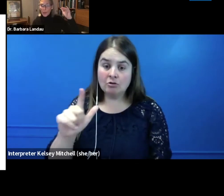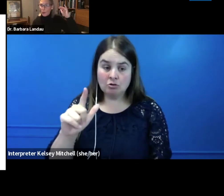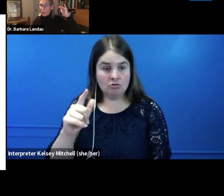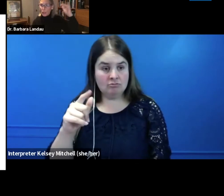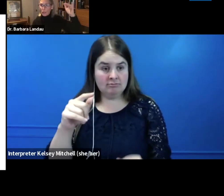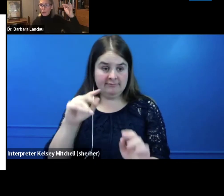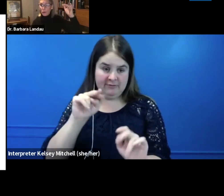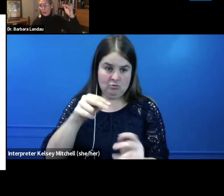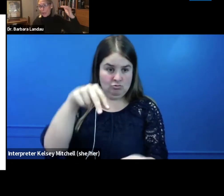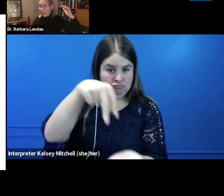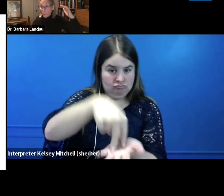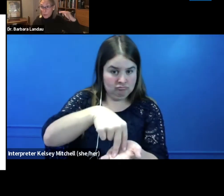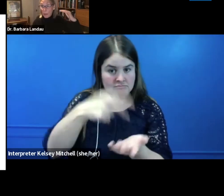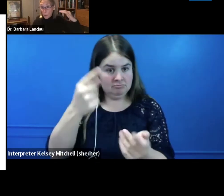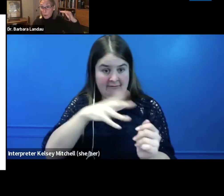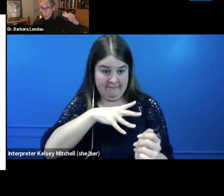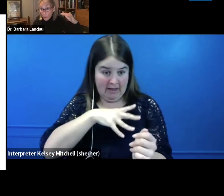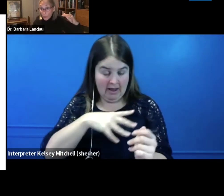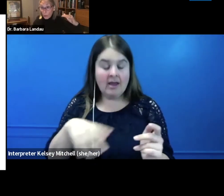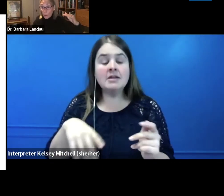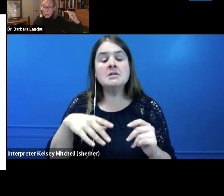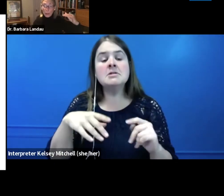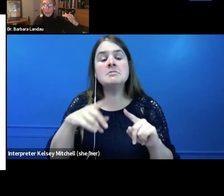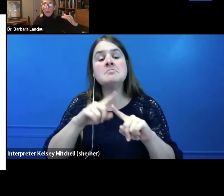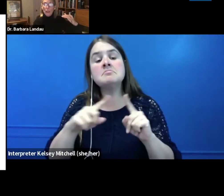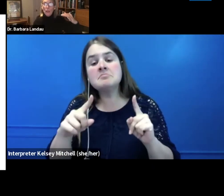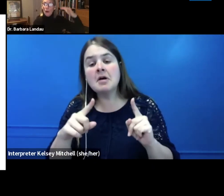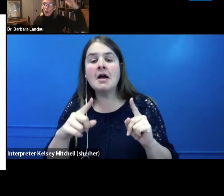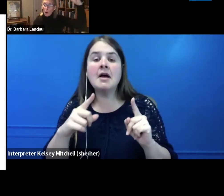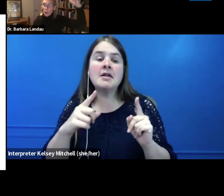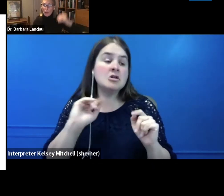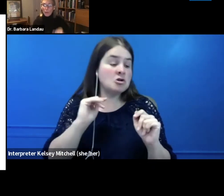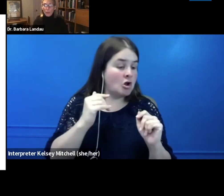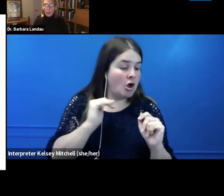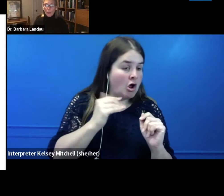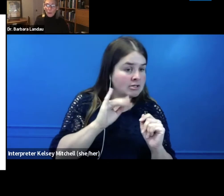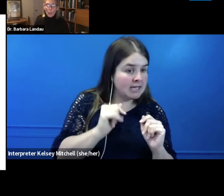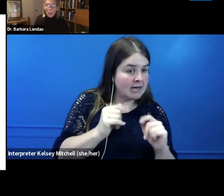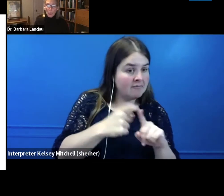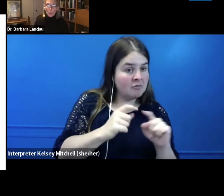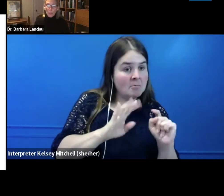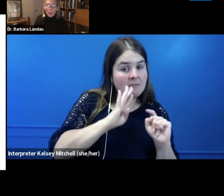you're a six year old actually from the time you're a four year old in our data